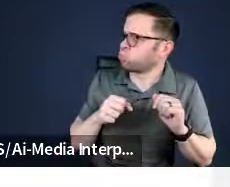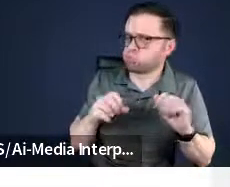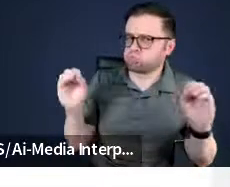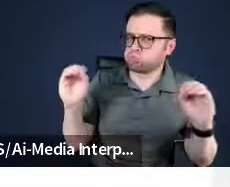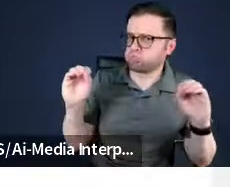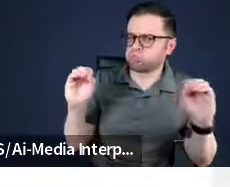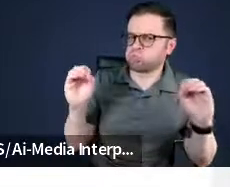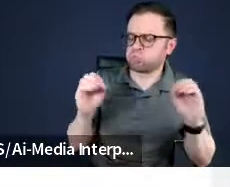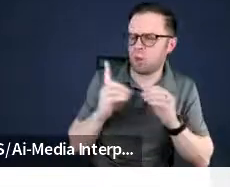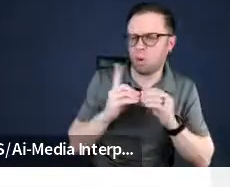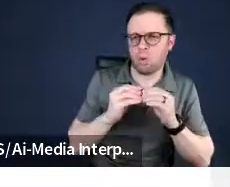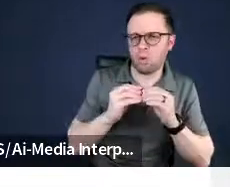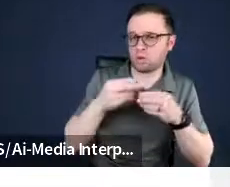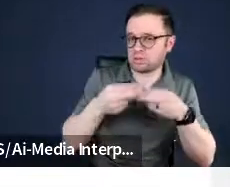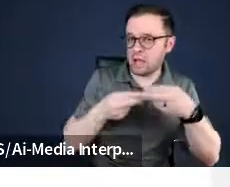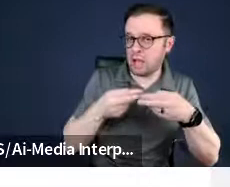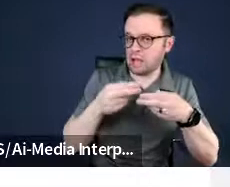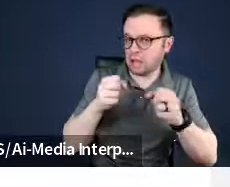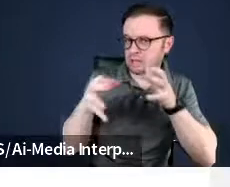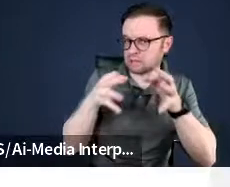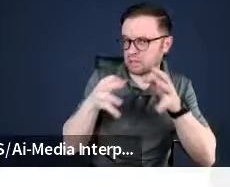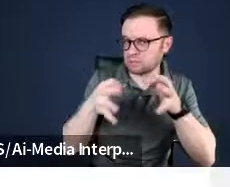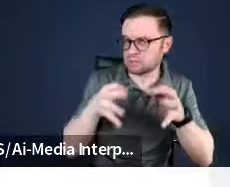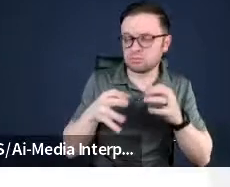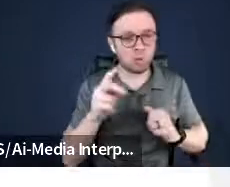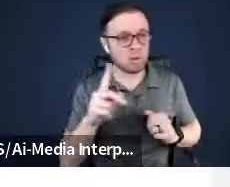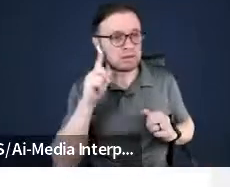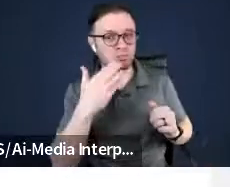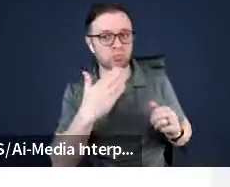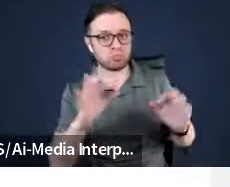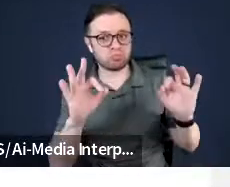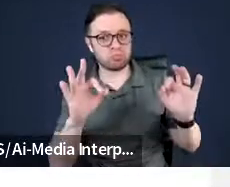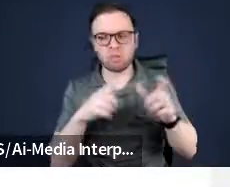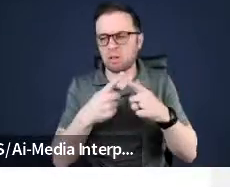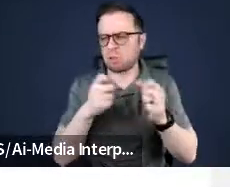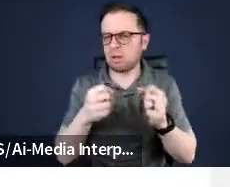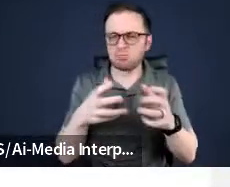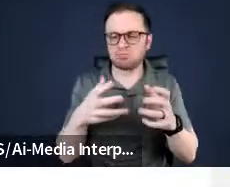Or at this point… ANDREW DRUMMOND: I have one more slide I can talk about.